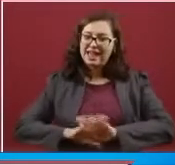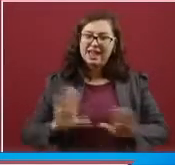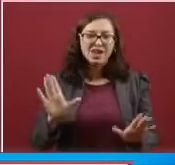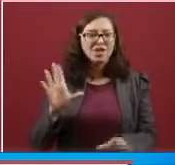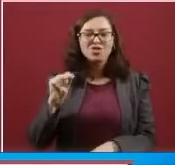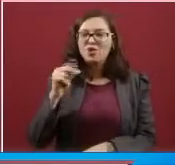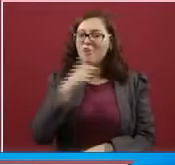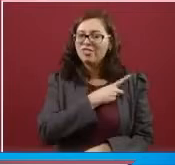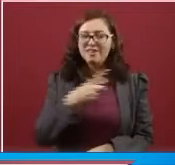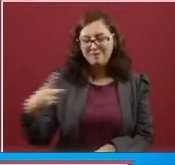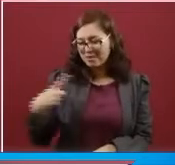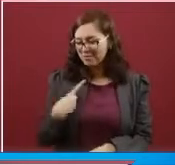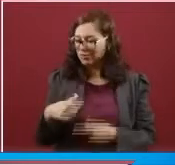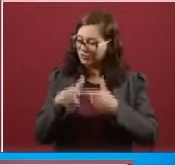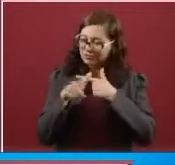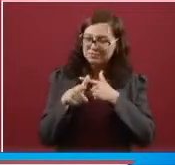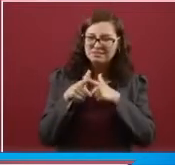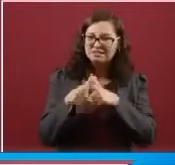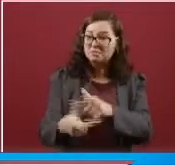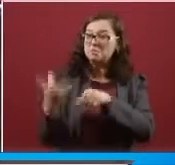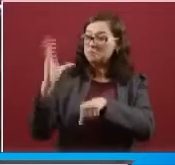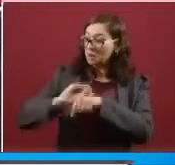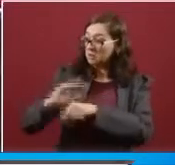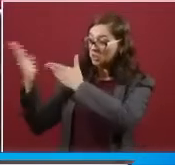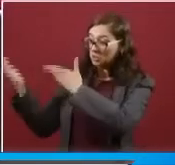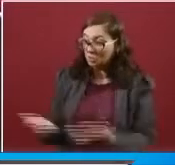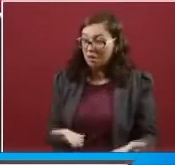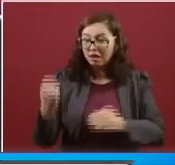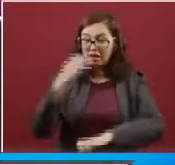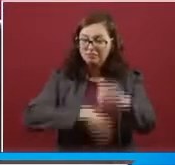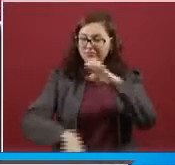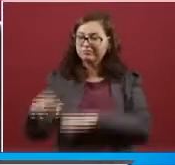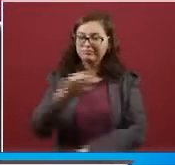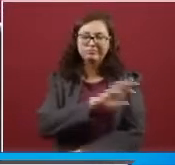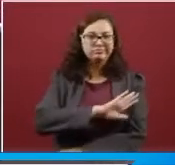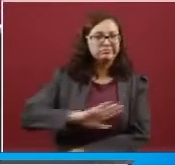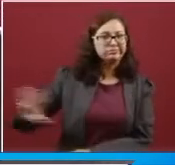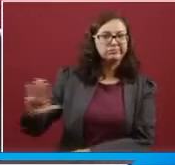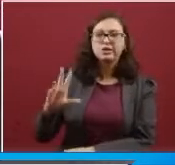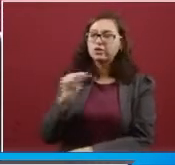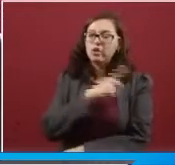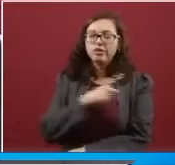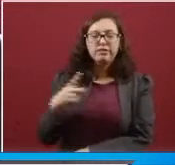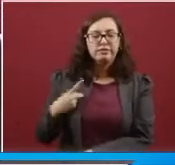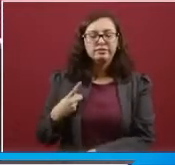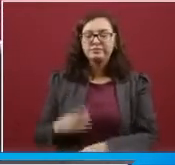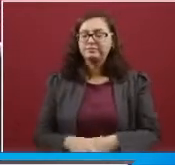Information will be requested on the progress of corruption cases in the prosecutor's office always respecting their autonomy